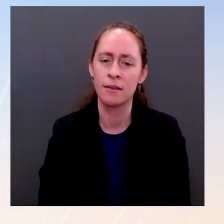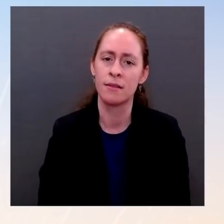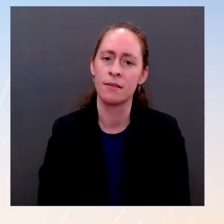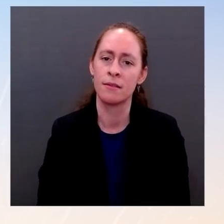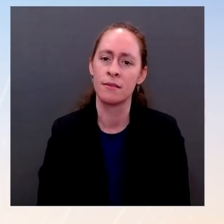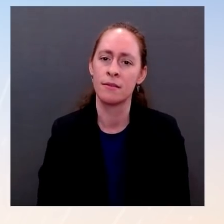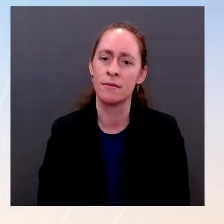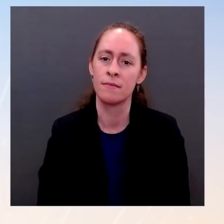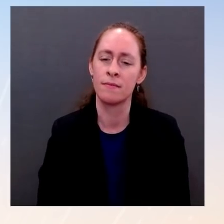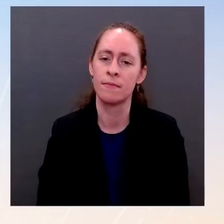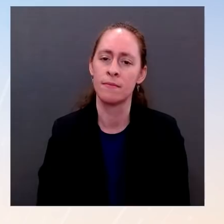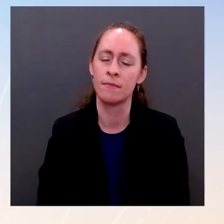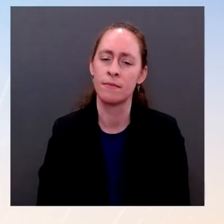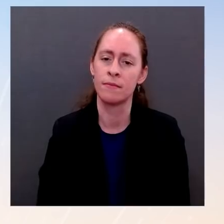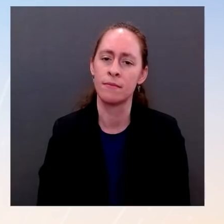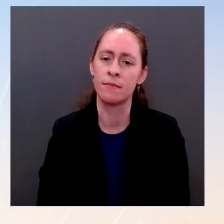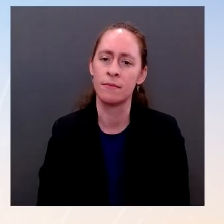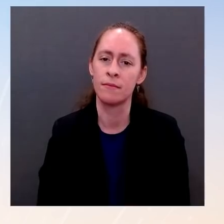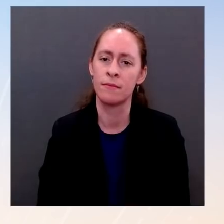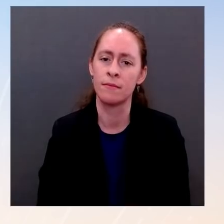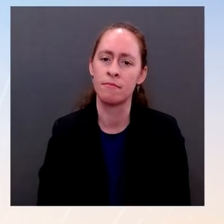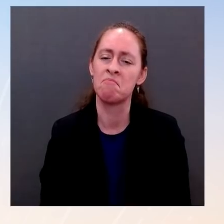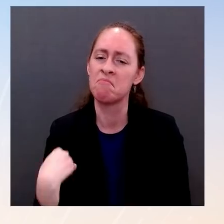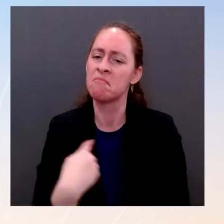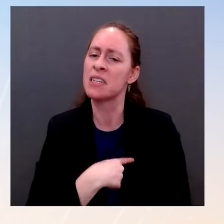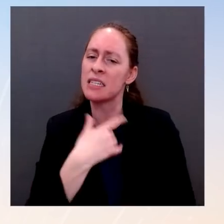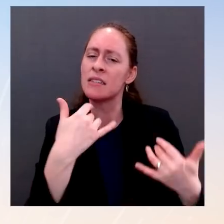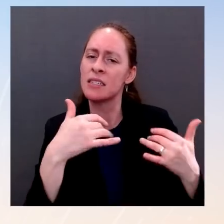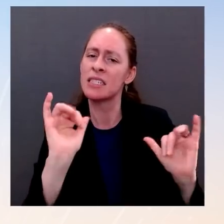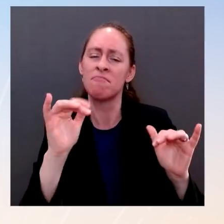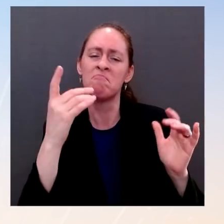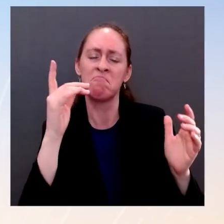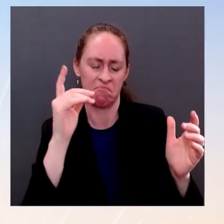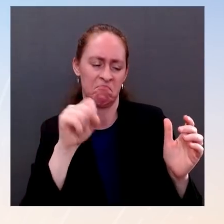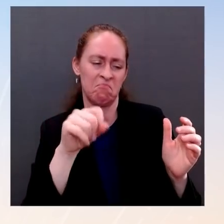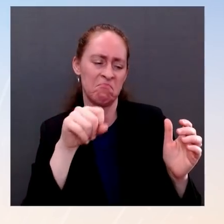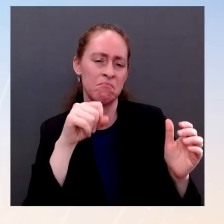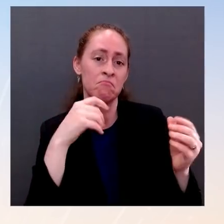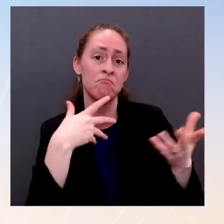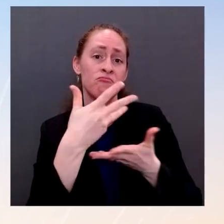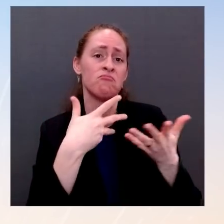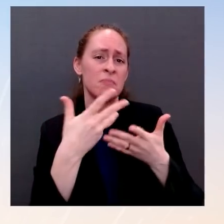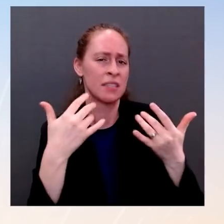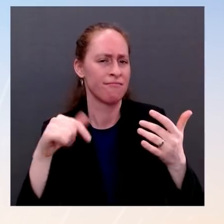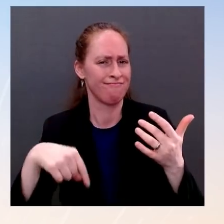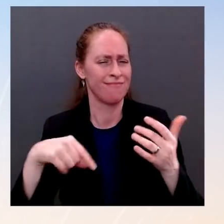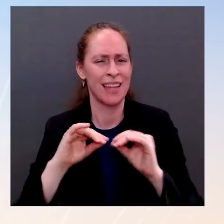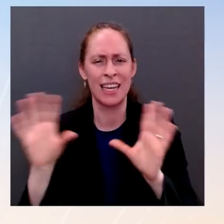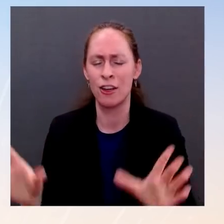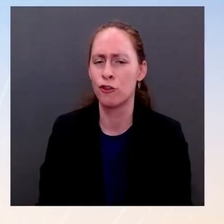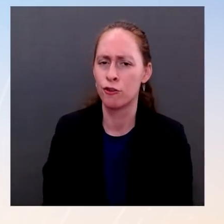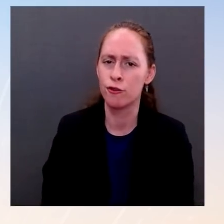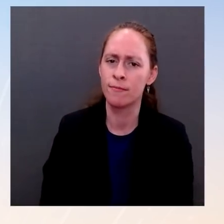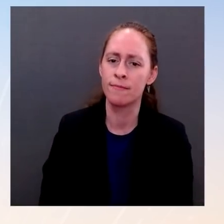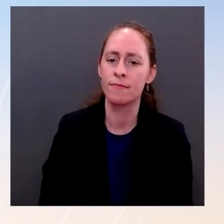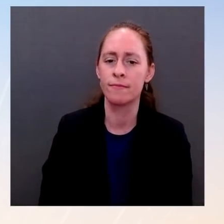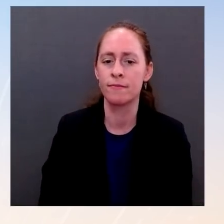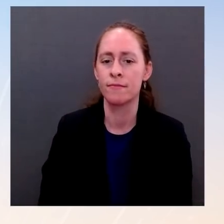The Press: And I know you got a question on the call that's happening as we speak, probably, with the transatlantic leaders. Just on the President's framing of this: